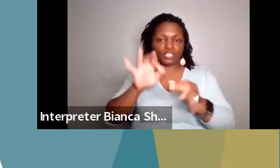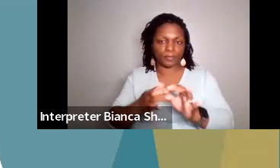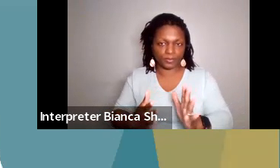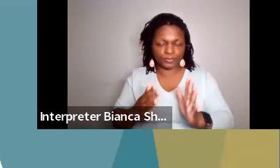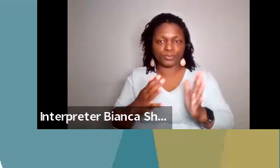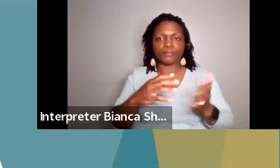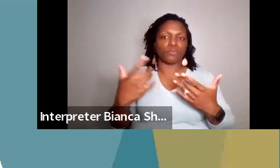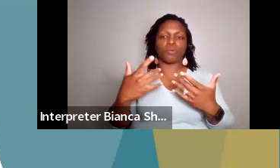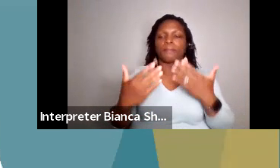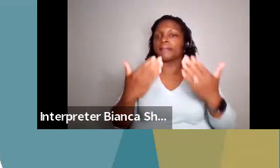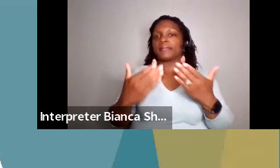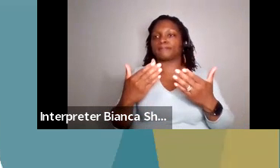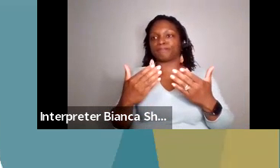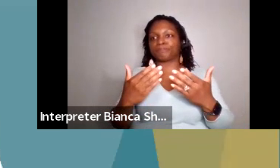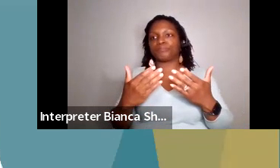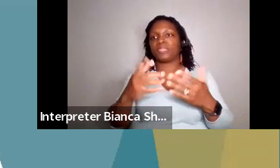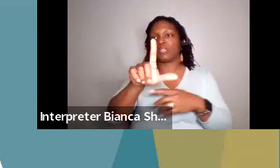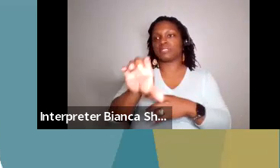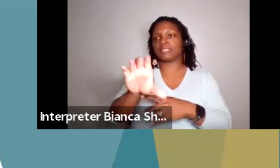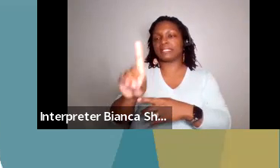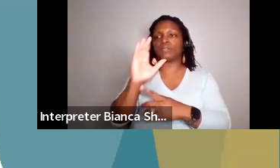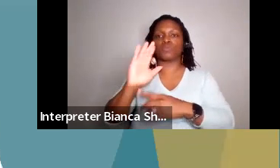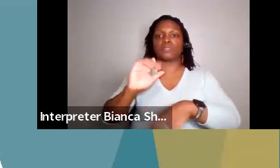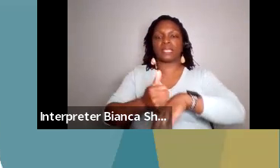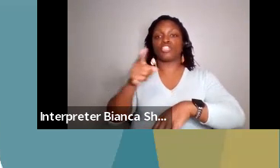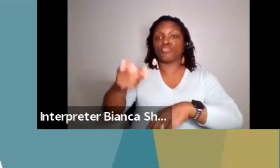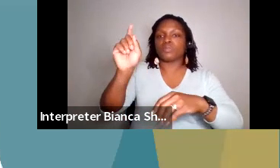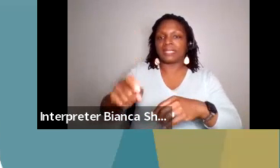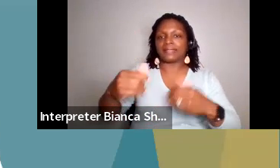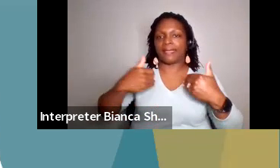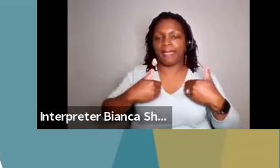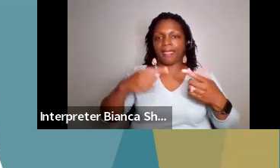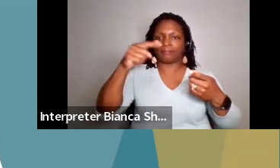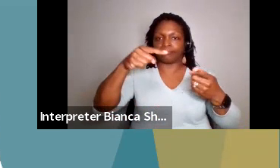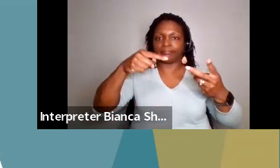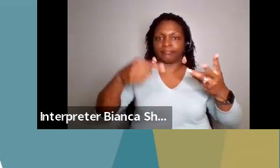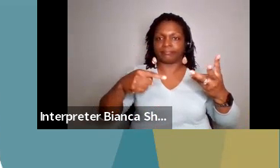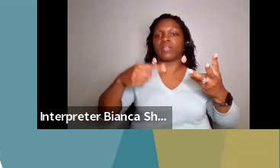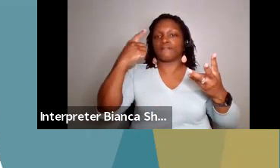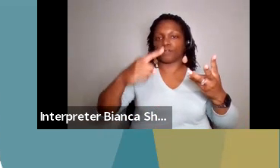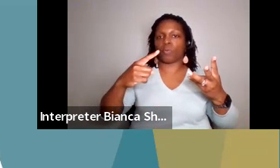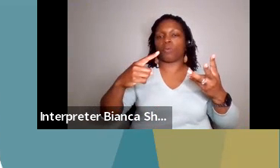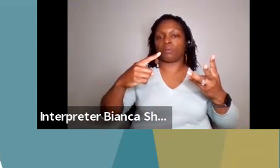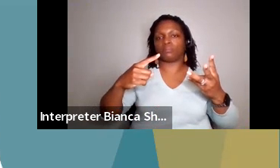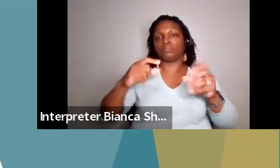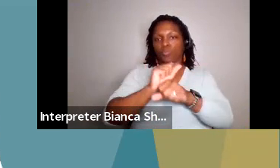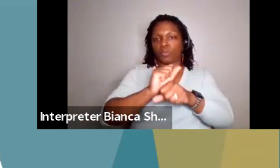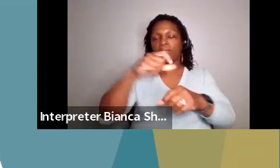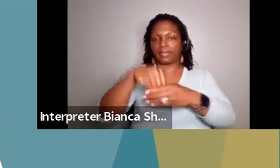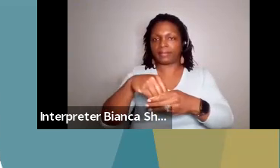So you know. Perhaps the LCD. says you have to have X Y and Z. To be able to work in the State of Louisiana. So LCD.